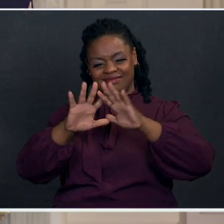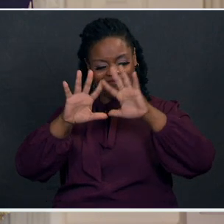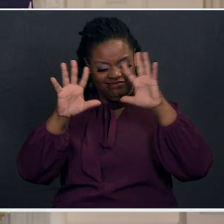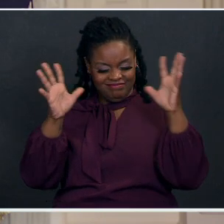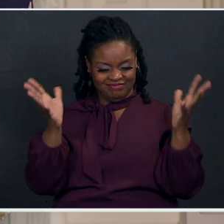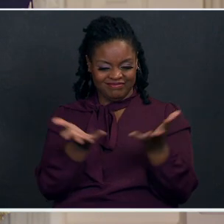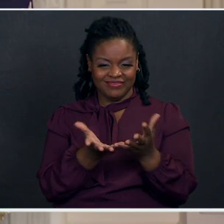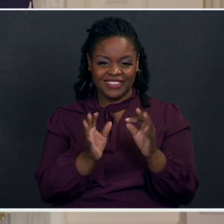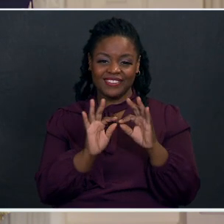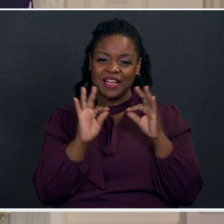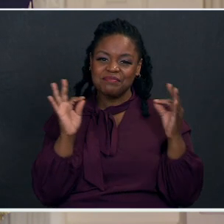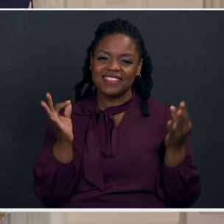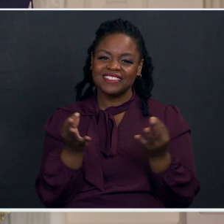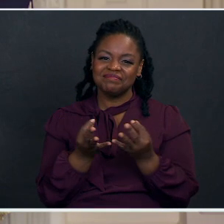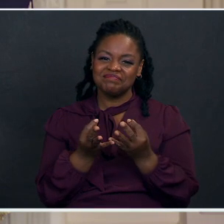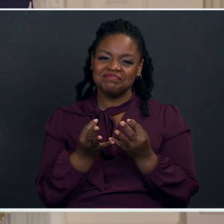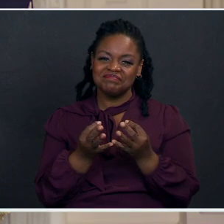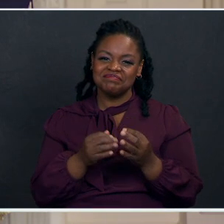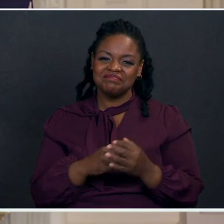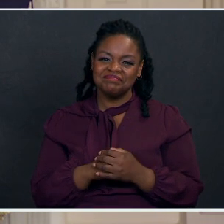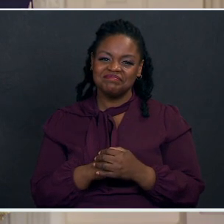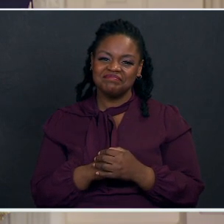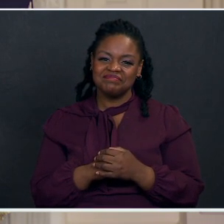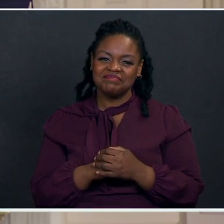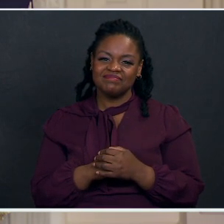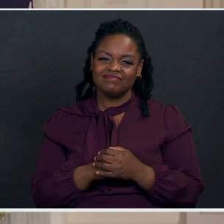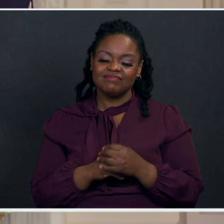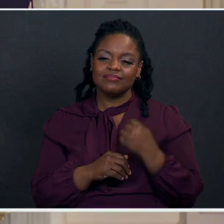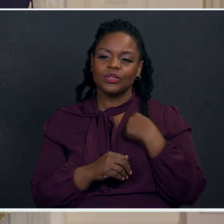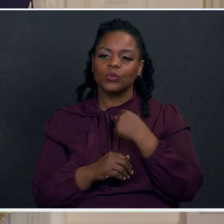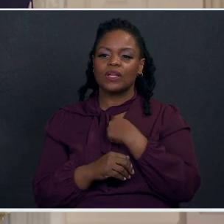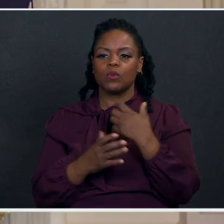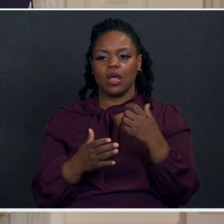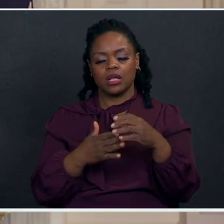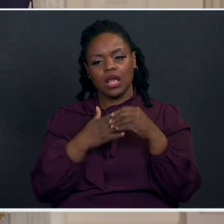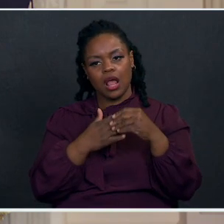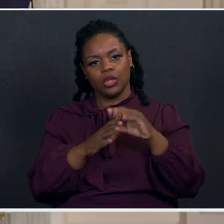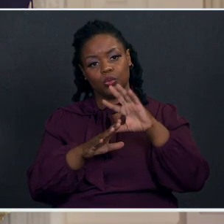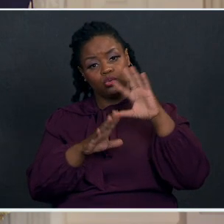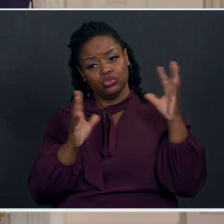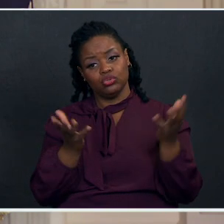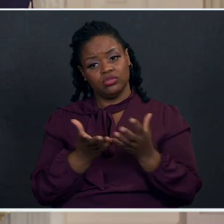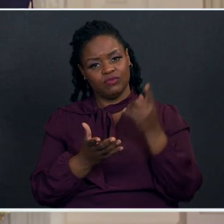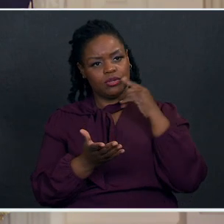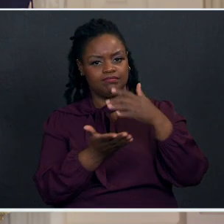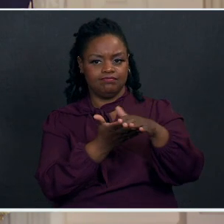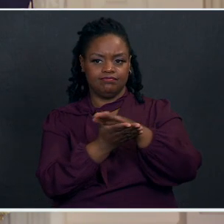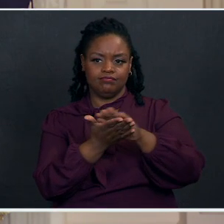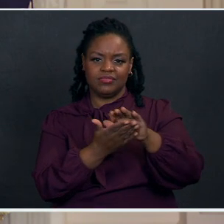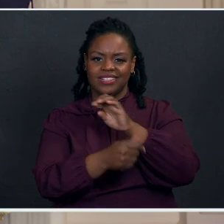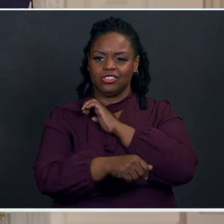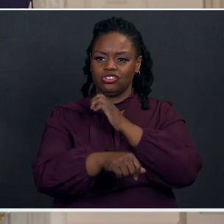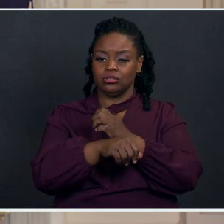and America leading the world in a clean energy future. It's a future of enormous hope and opportunity.